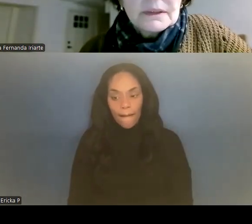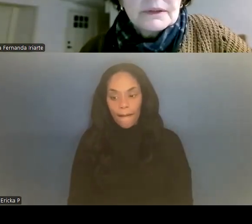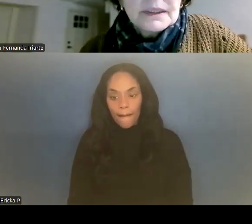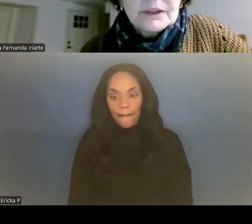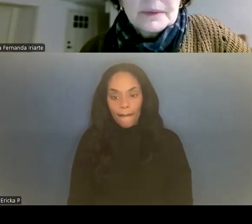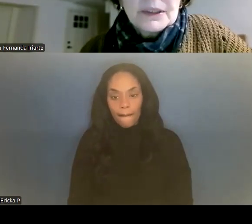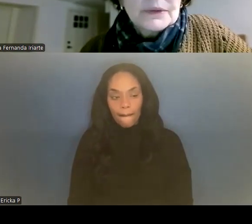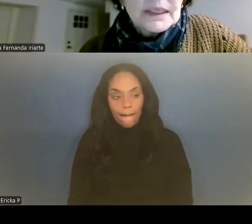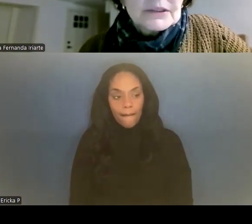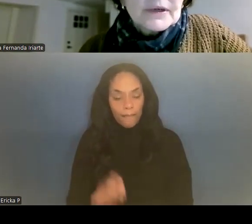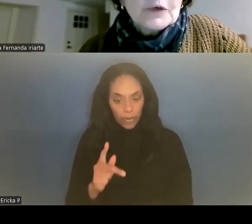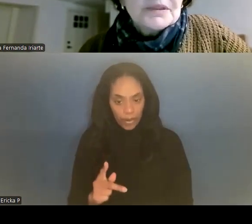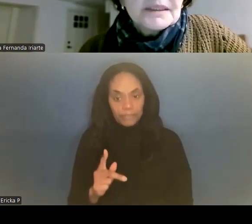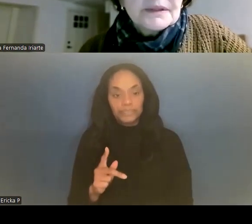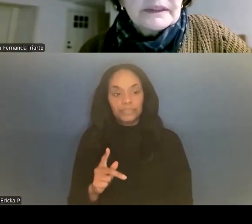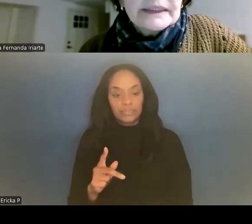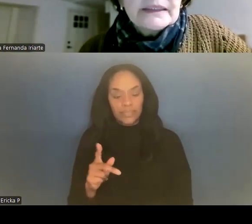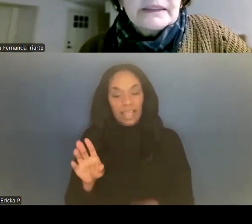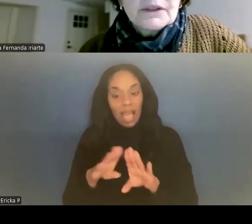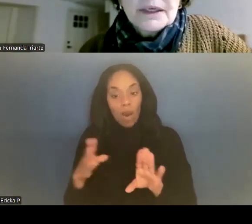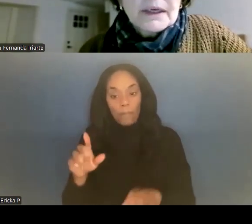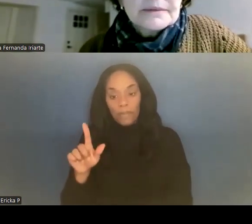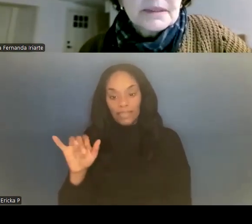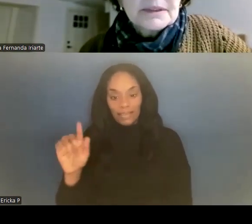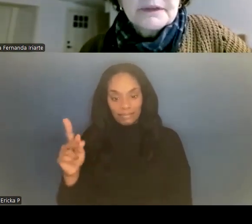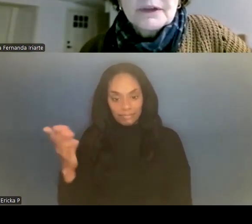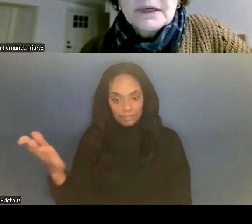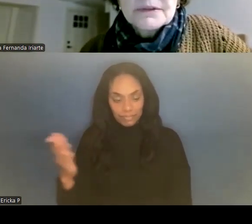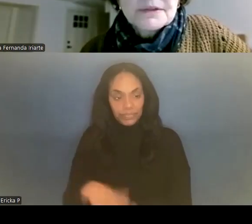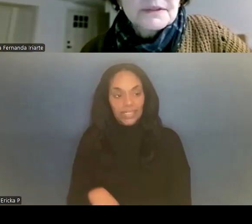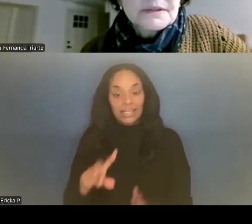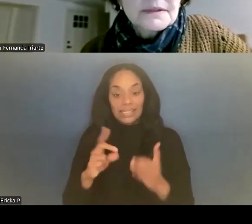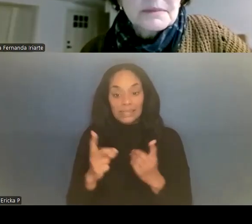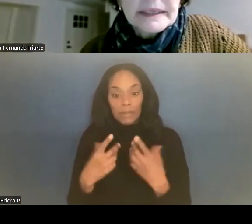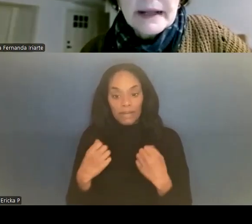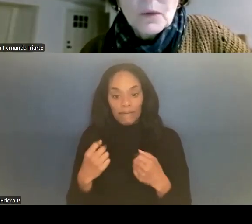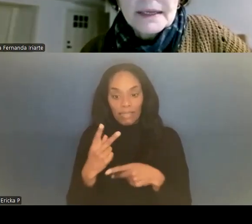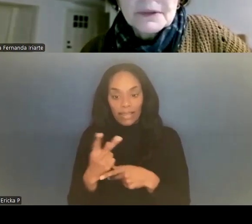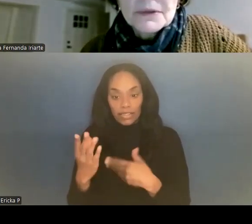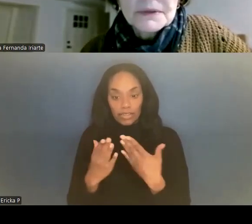Okay, here we go. So I opened up the link and here we are. Department of Health Care Services Medi-Cal waivers.